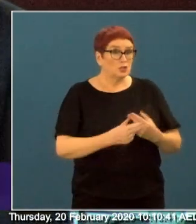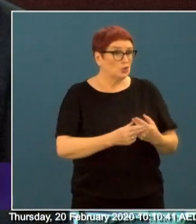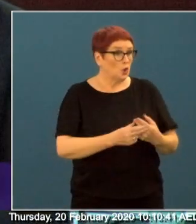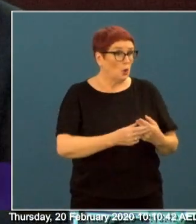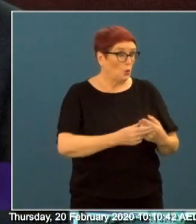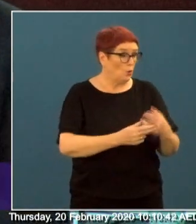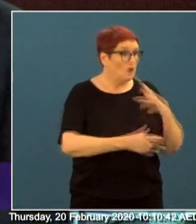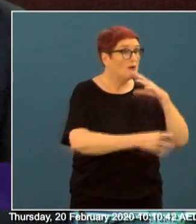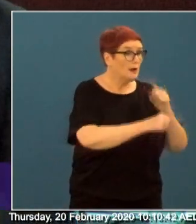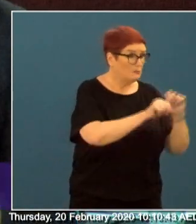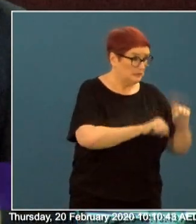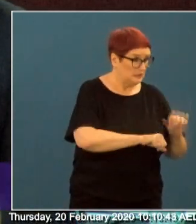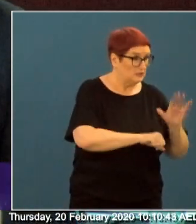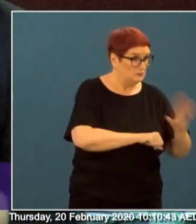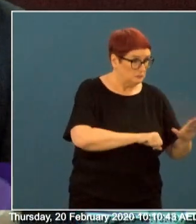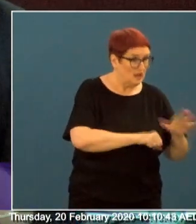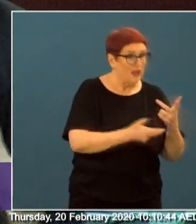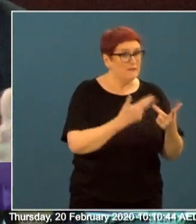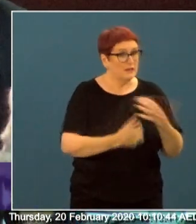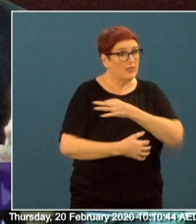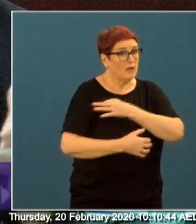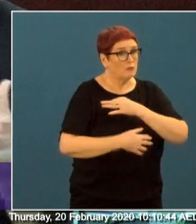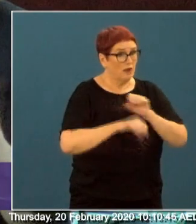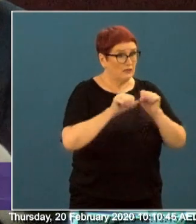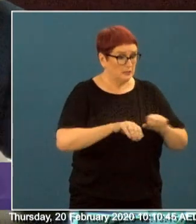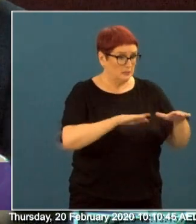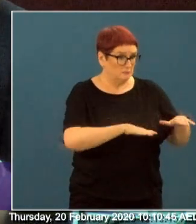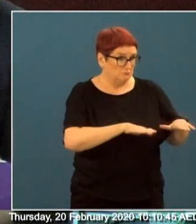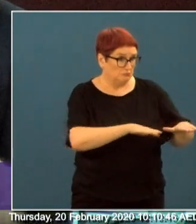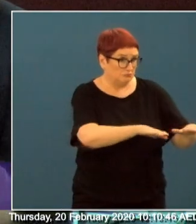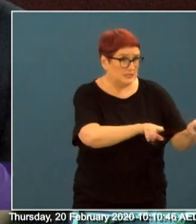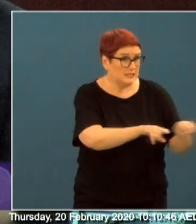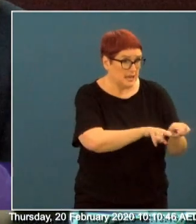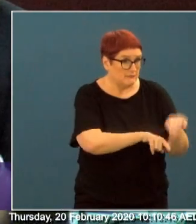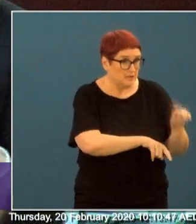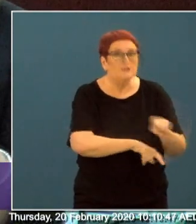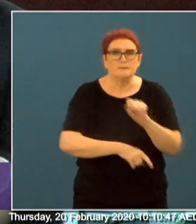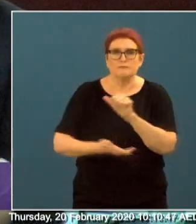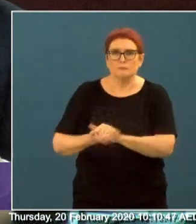the private system. And on that, public/private there are two parts.